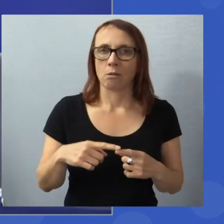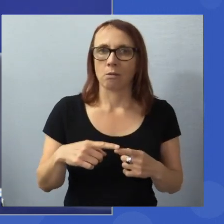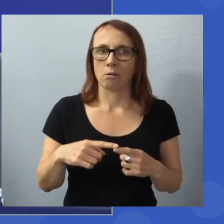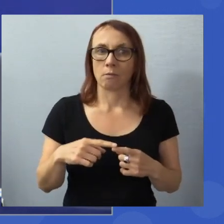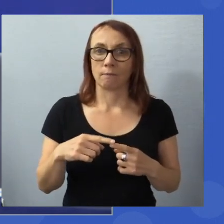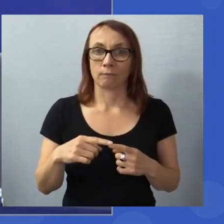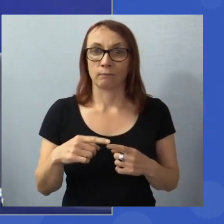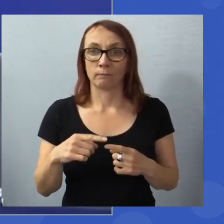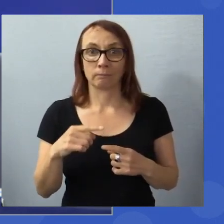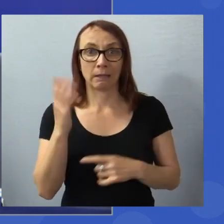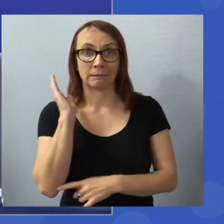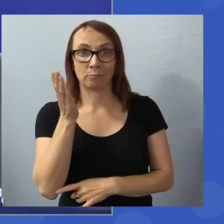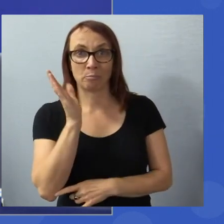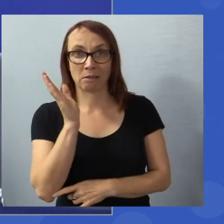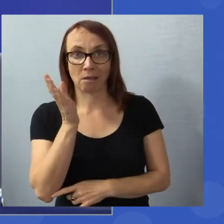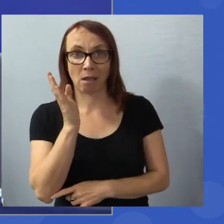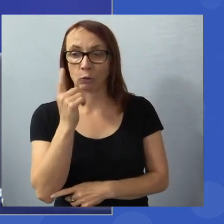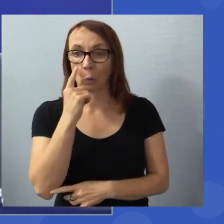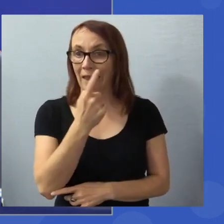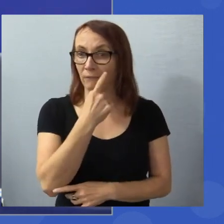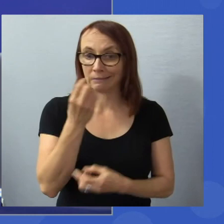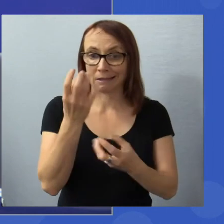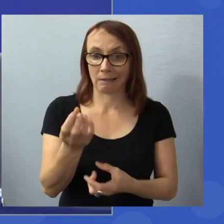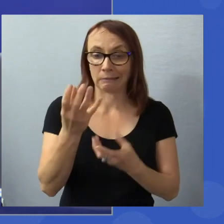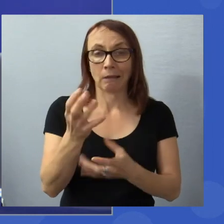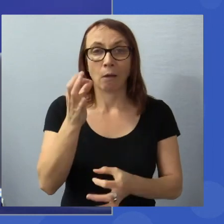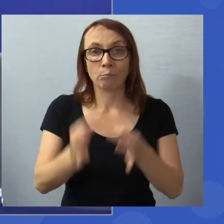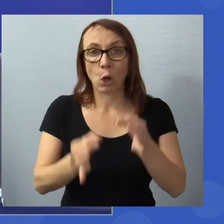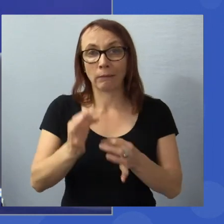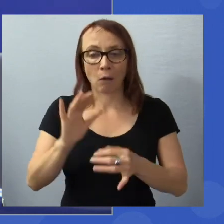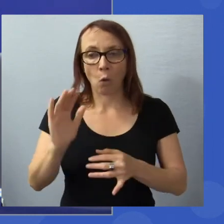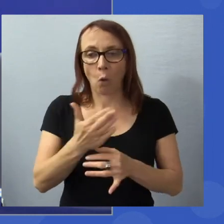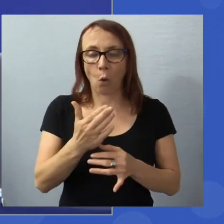speakers and and evidence givers and from the politicians so it is incredibly